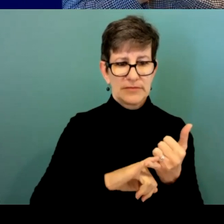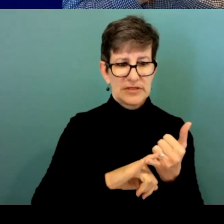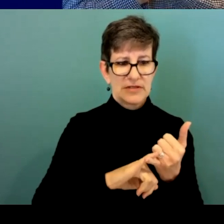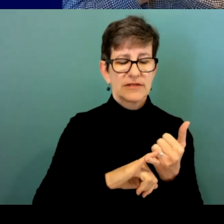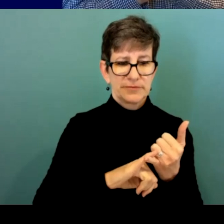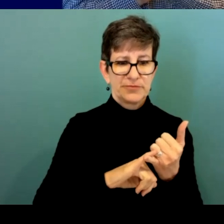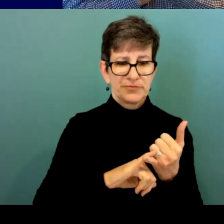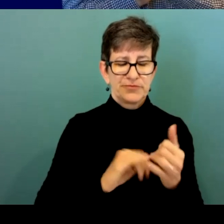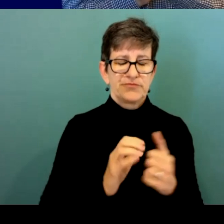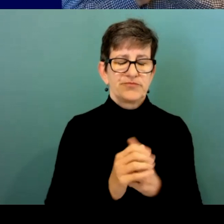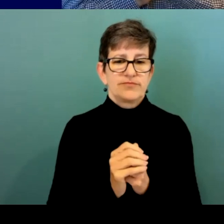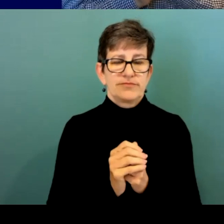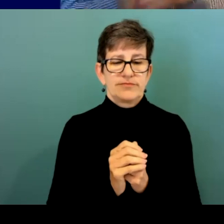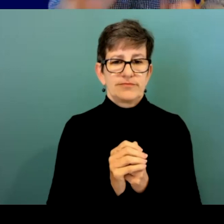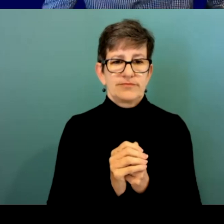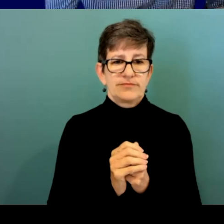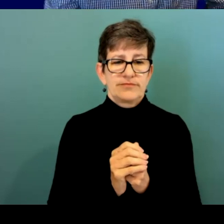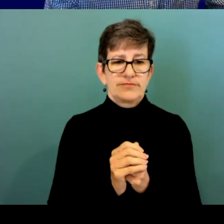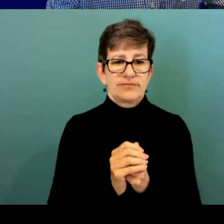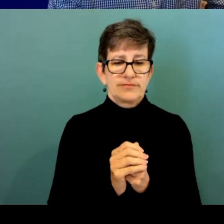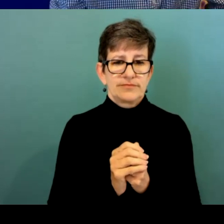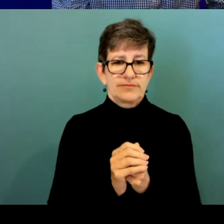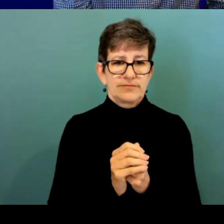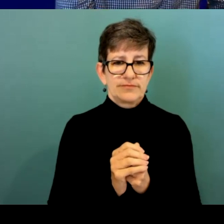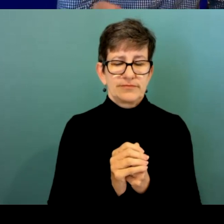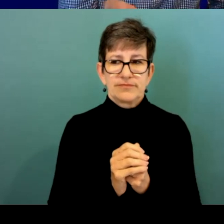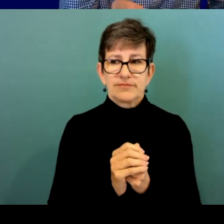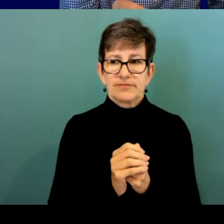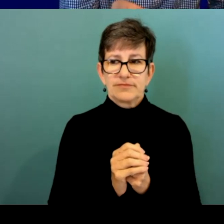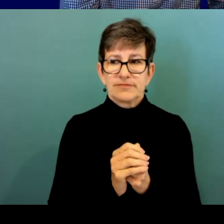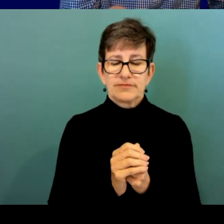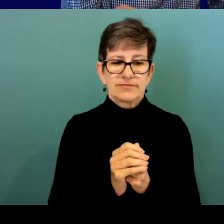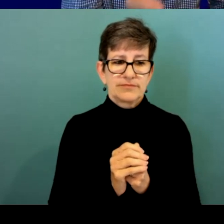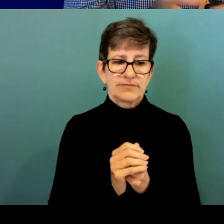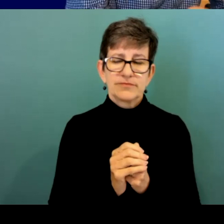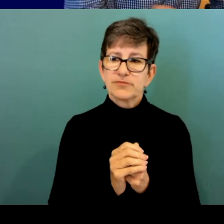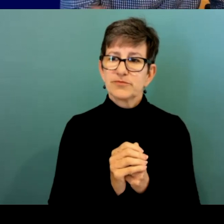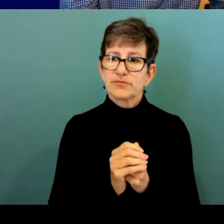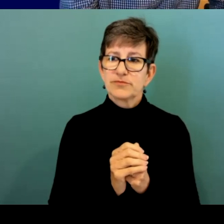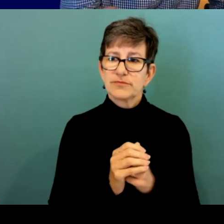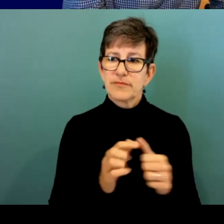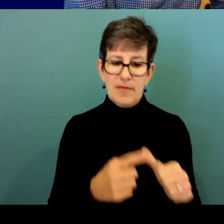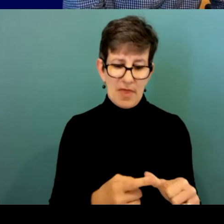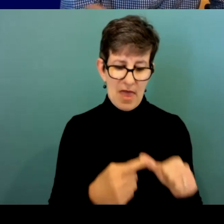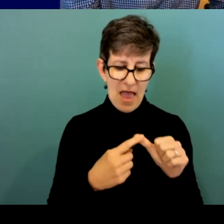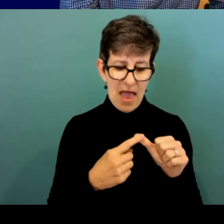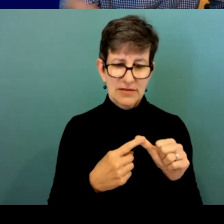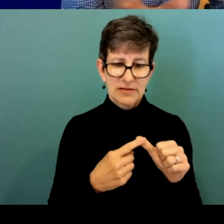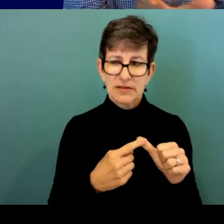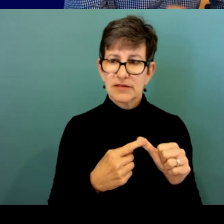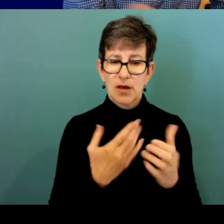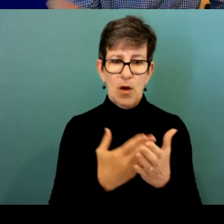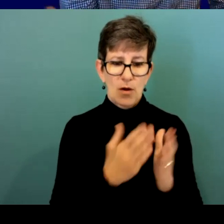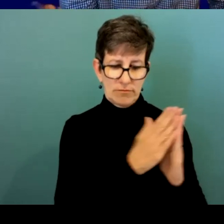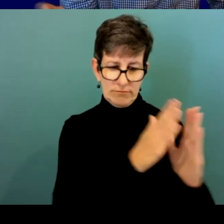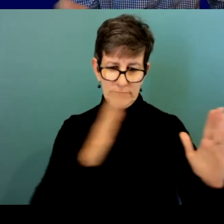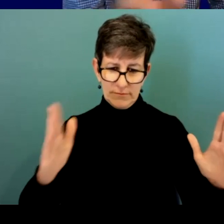The way this scale is scored is on a - the answers are on a scale from 1 to 6.